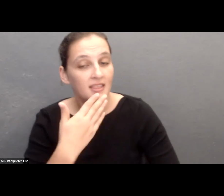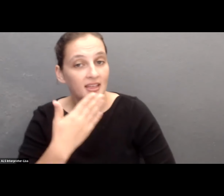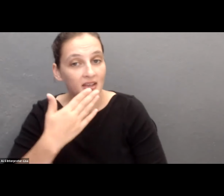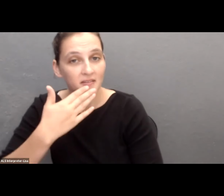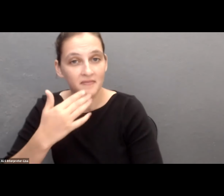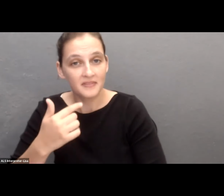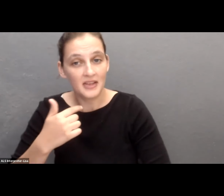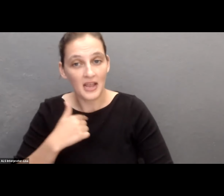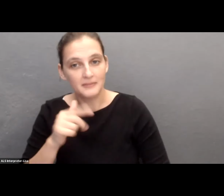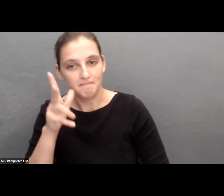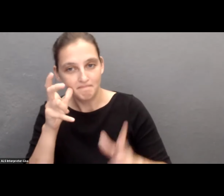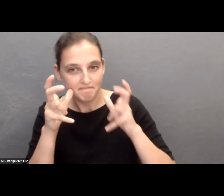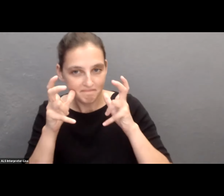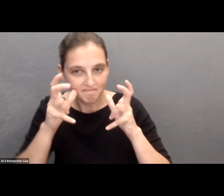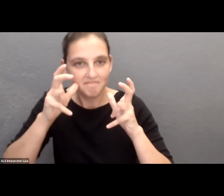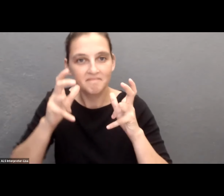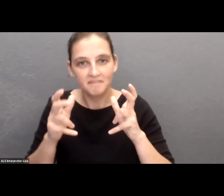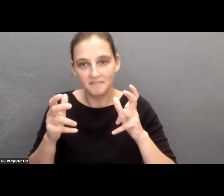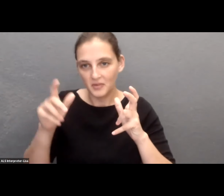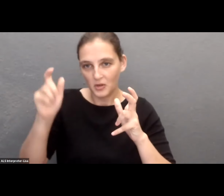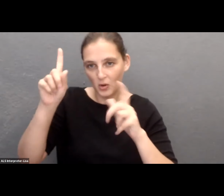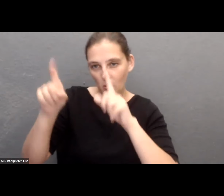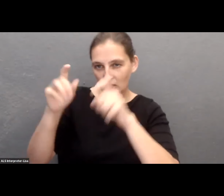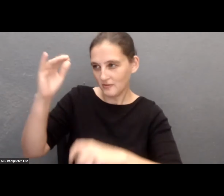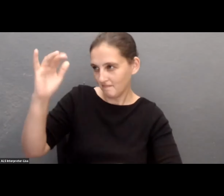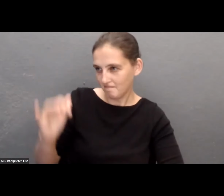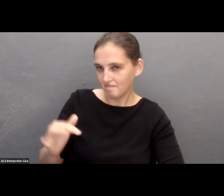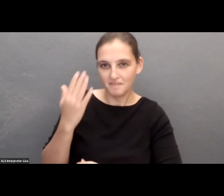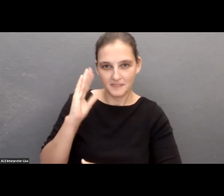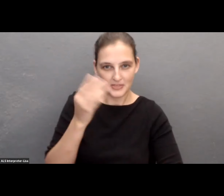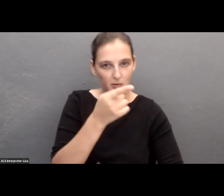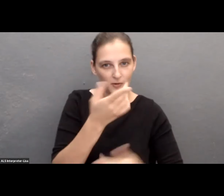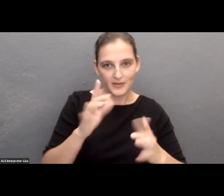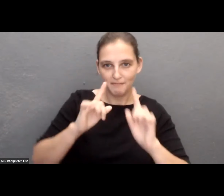list here, it looks like you've touched on a lot of the questions that were submitted,